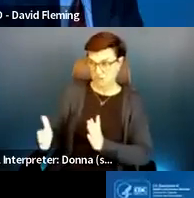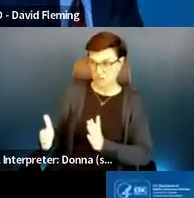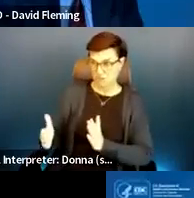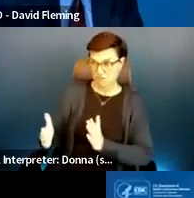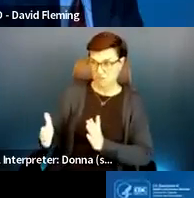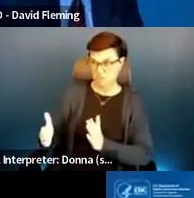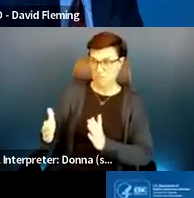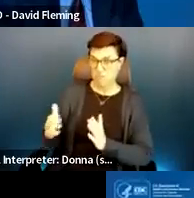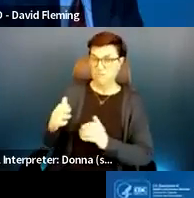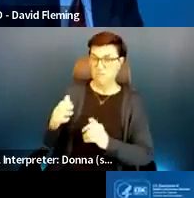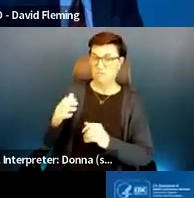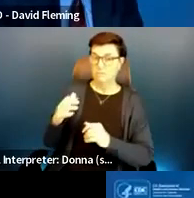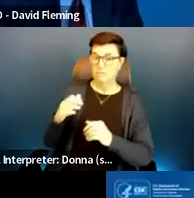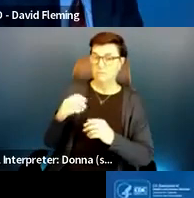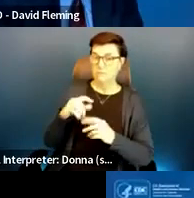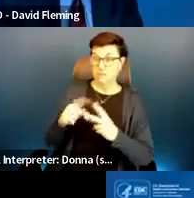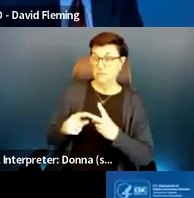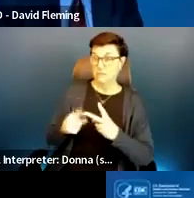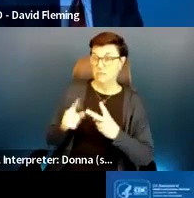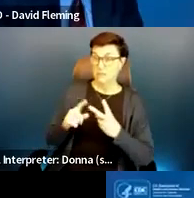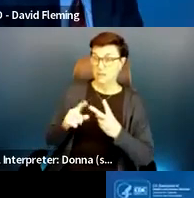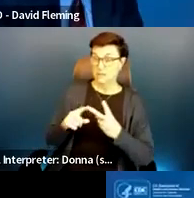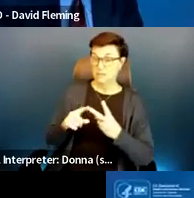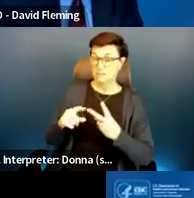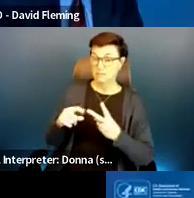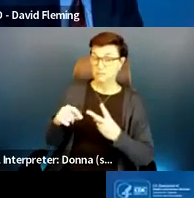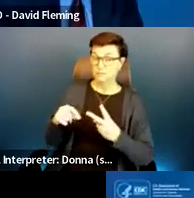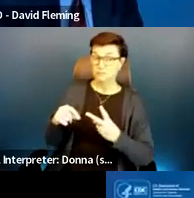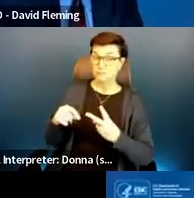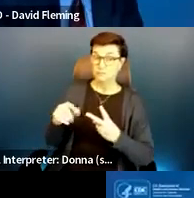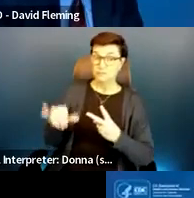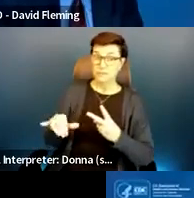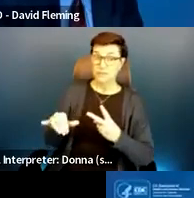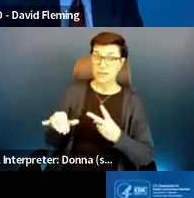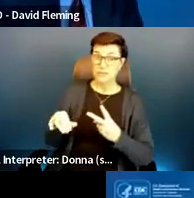And second of all that the separation has to be